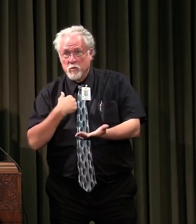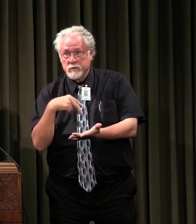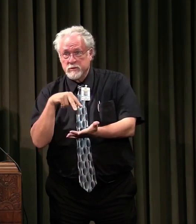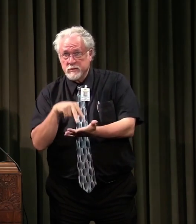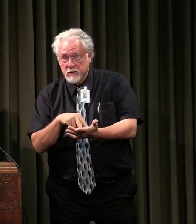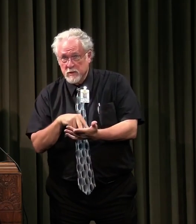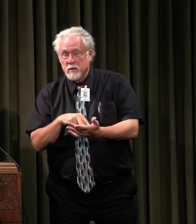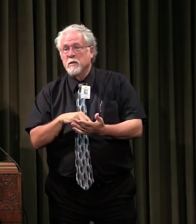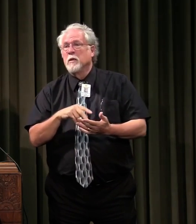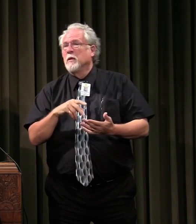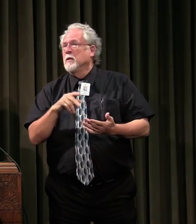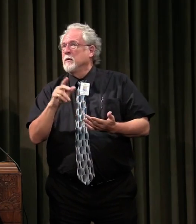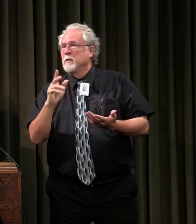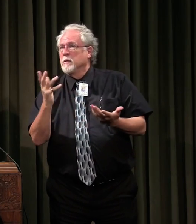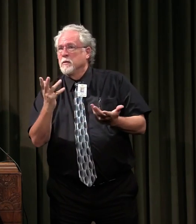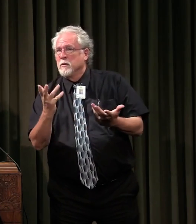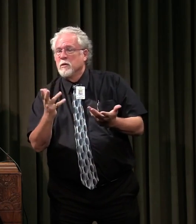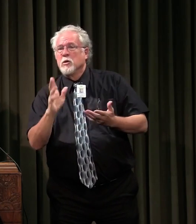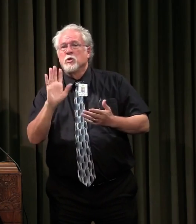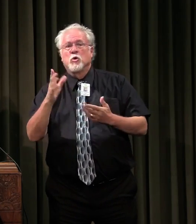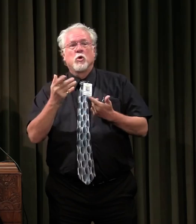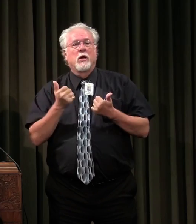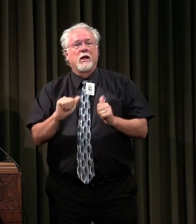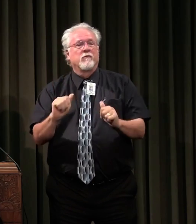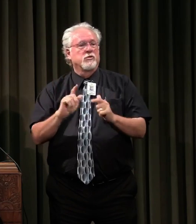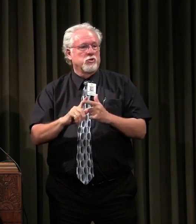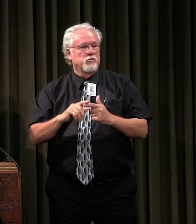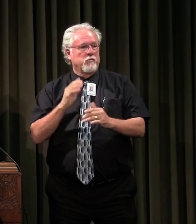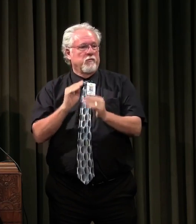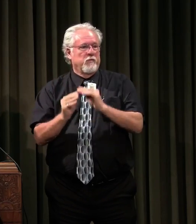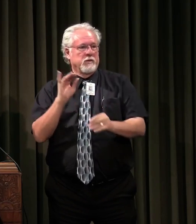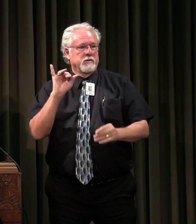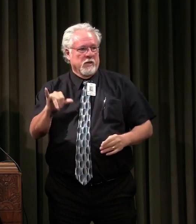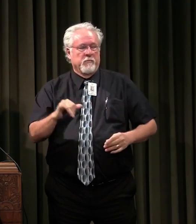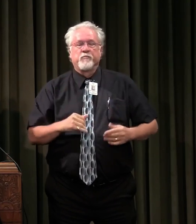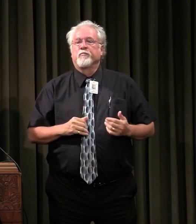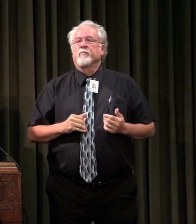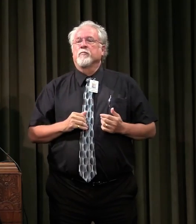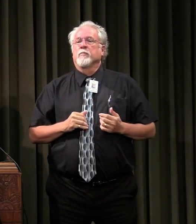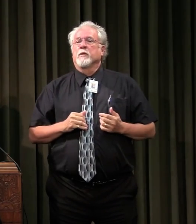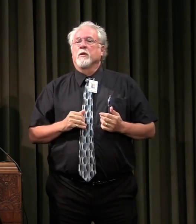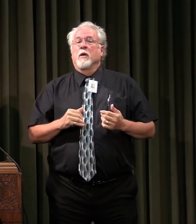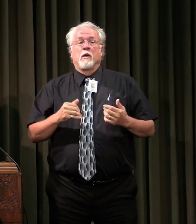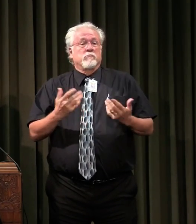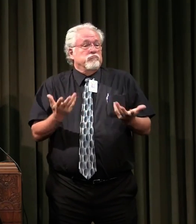in their efforts to fix those problems. with that I would open it